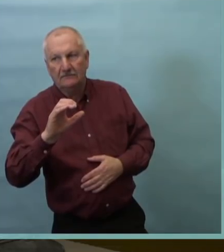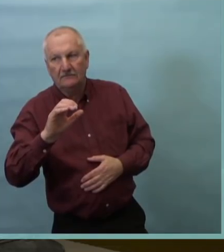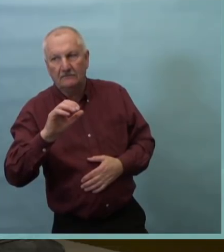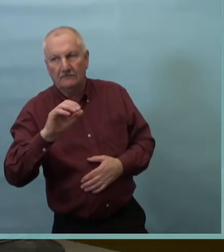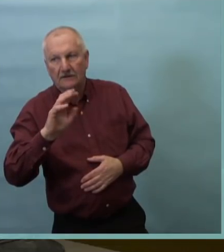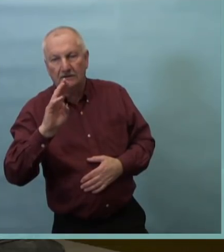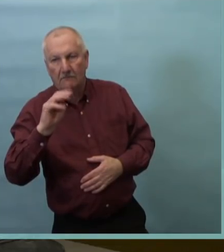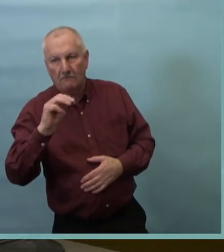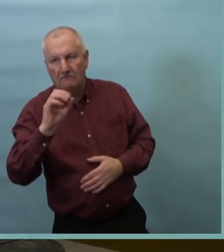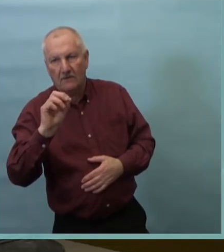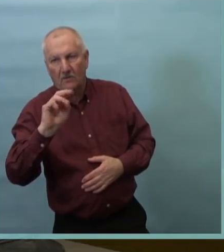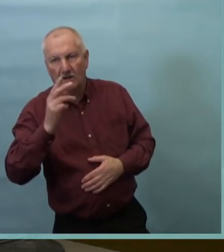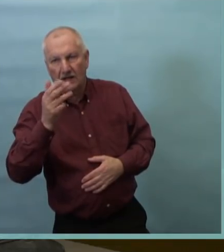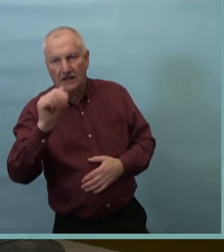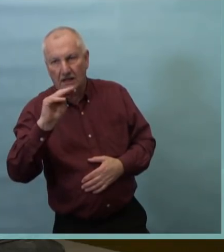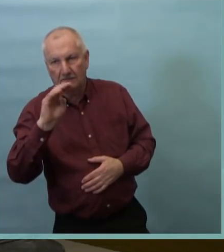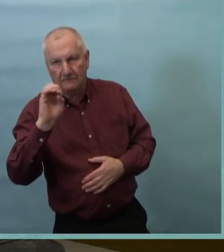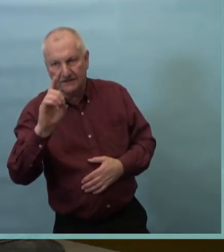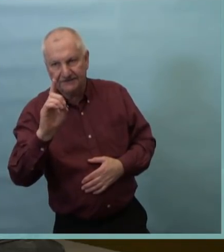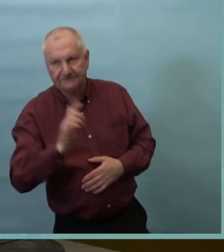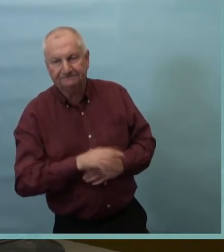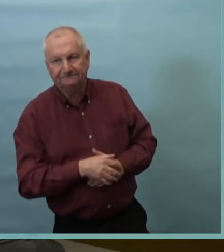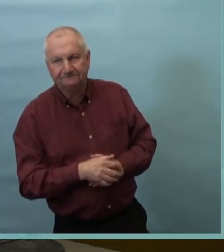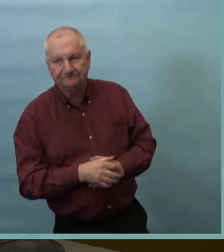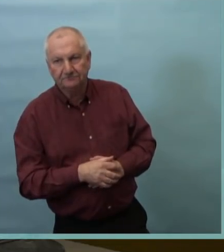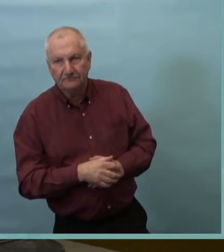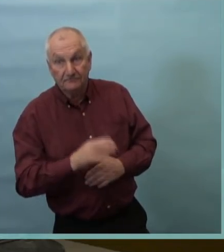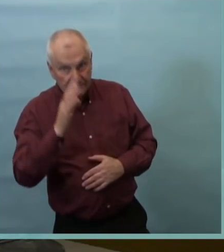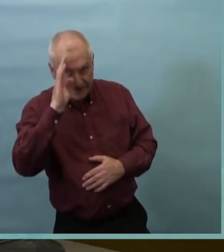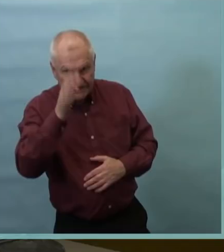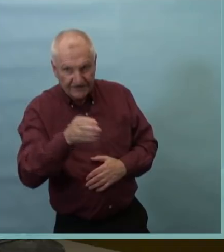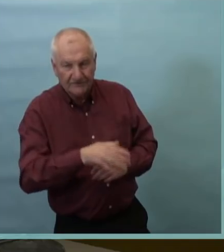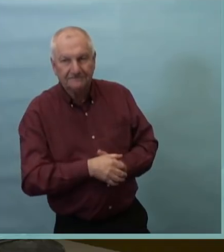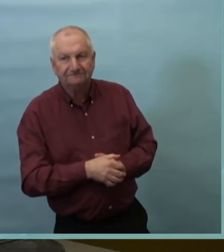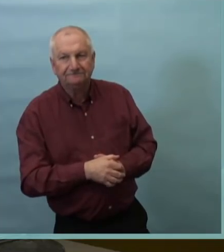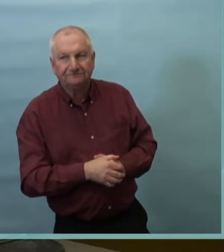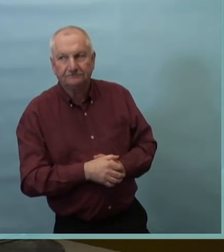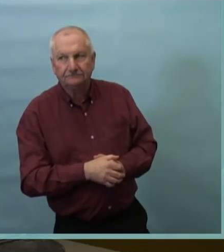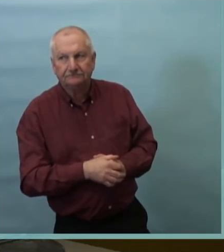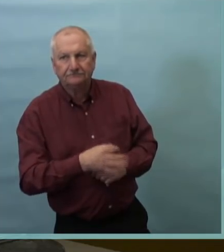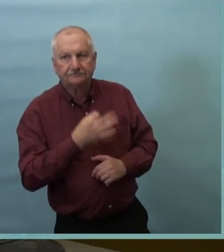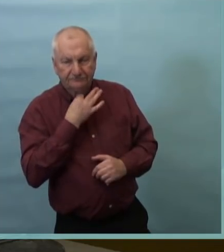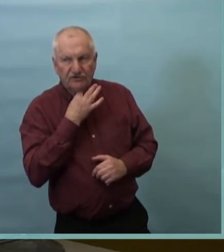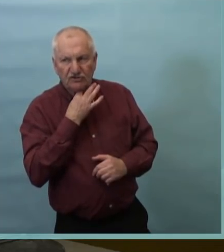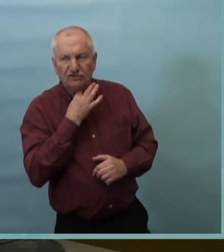from 300 Canada I have a question about the backlog for non-urgent surgeries do